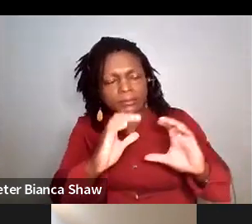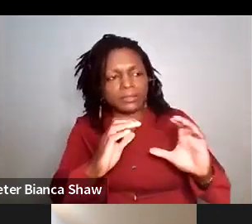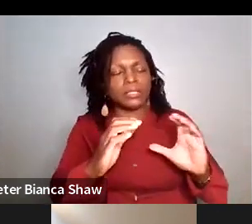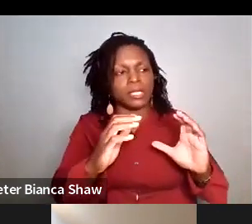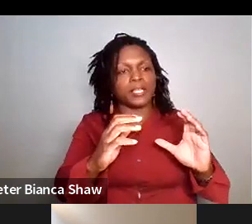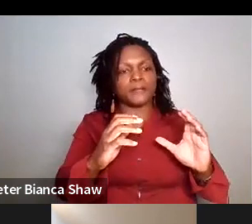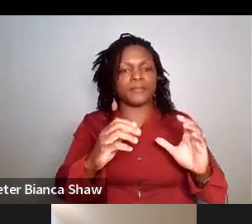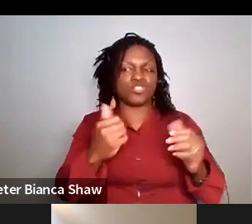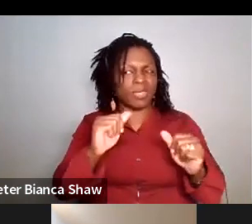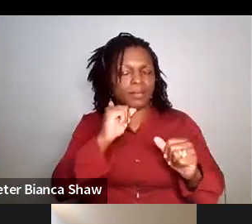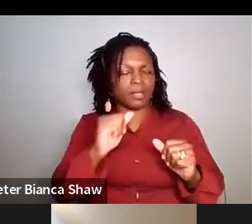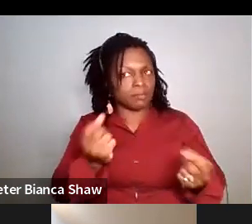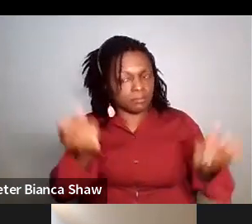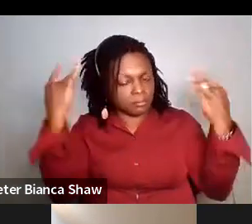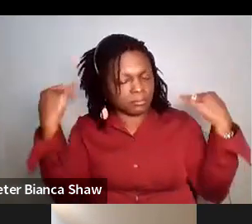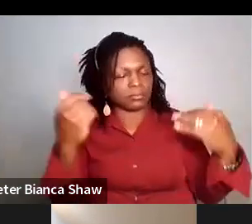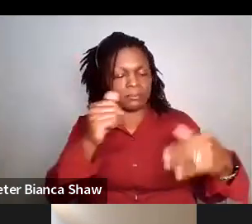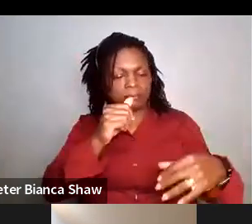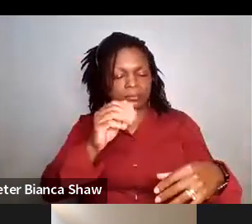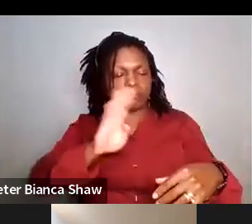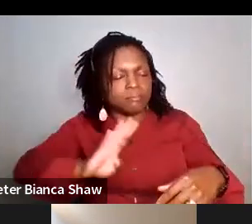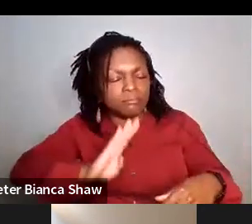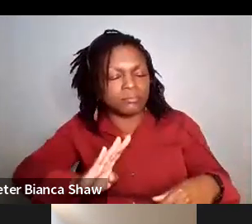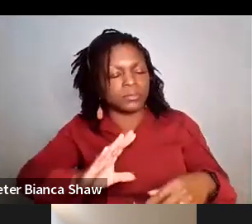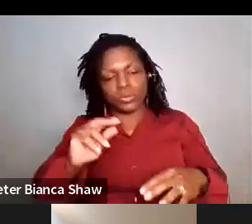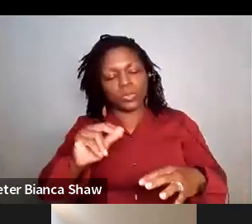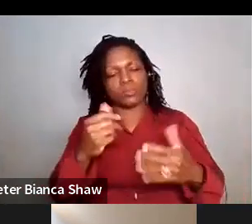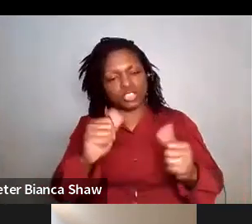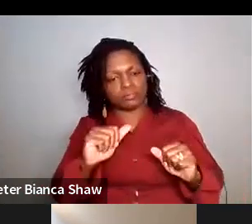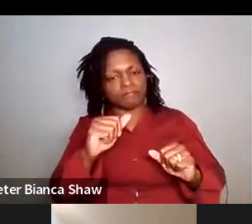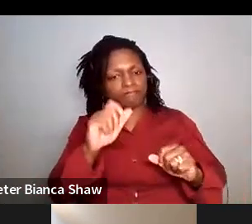But to exercise patients, and just be inquisitive to find out what you can.